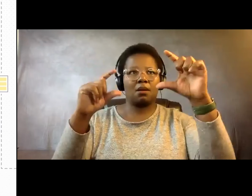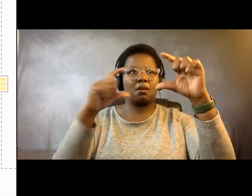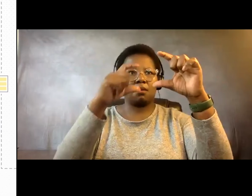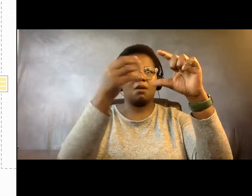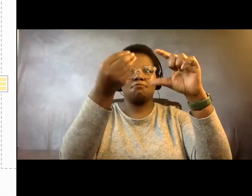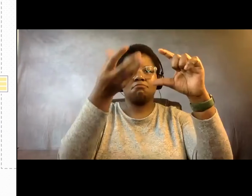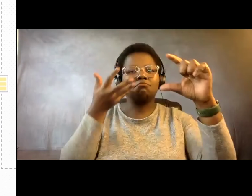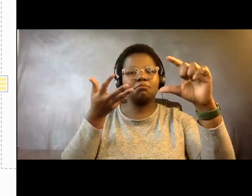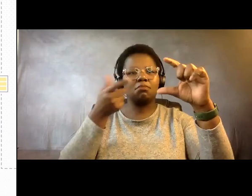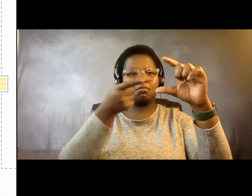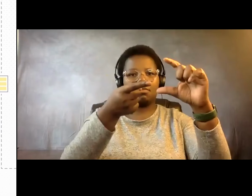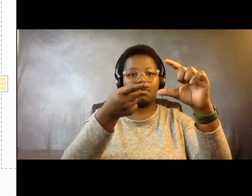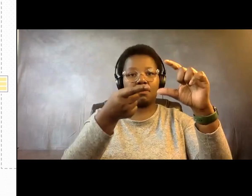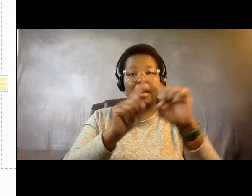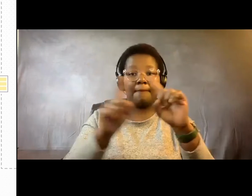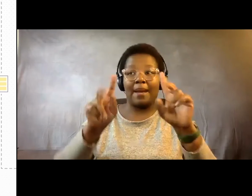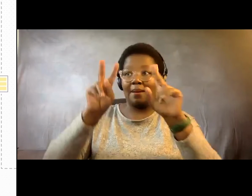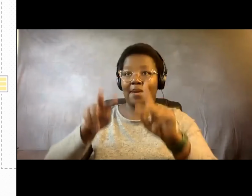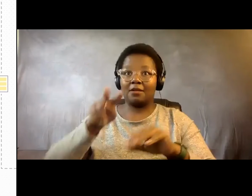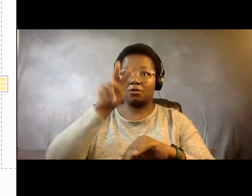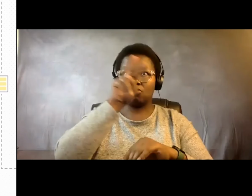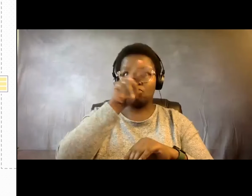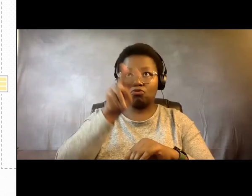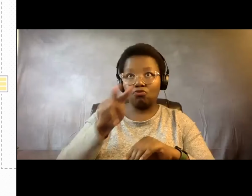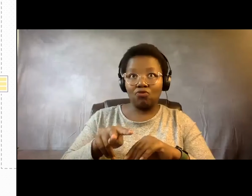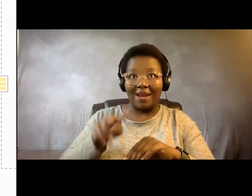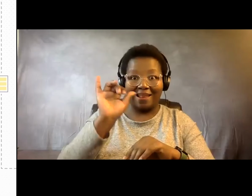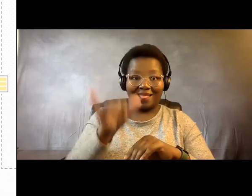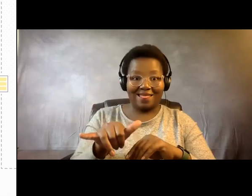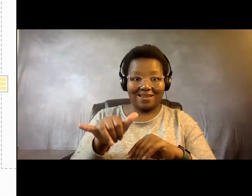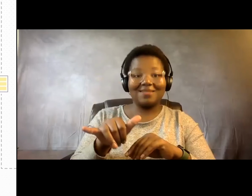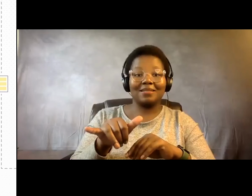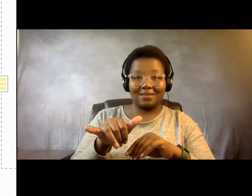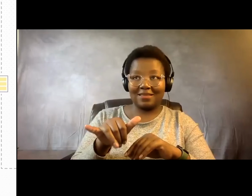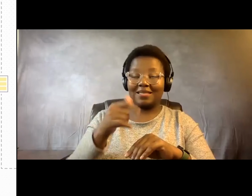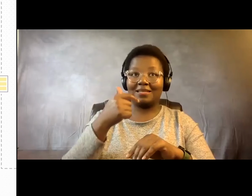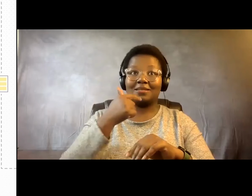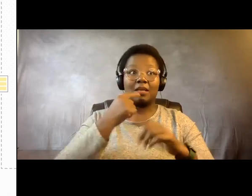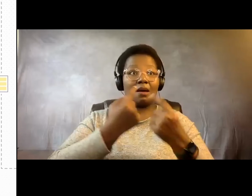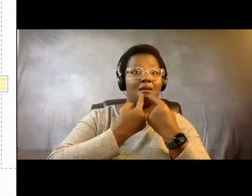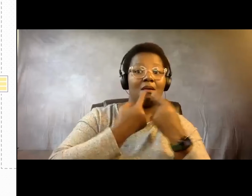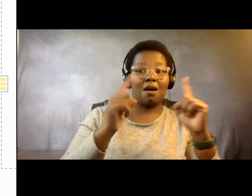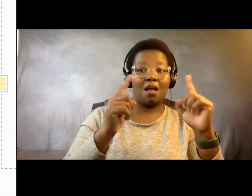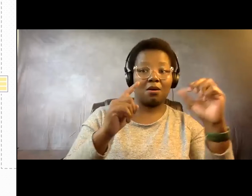but for a screen reader, what happens if this gets announced? It might just announce the